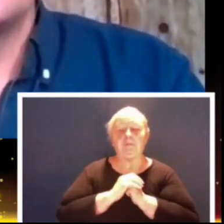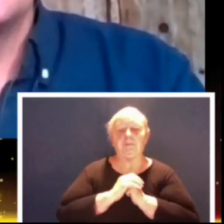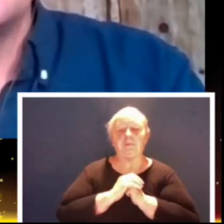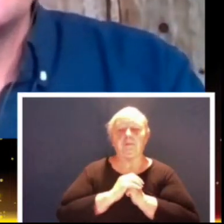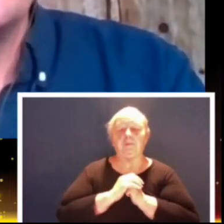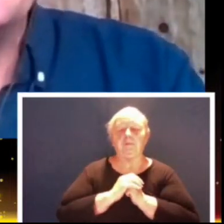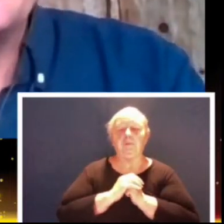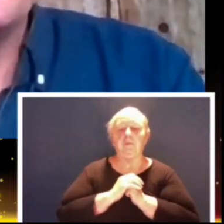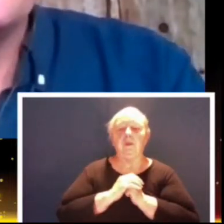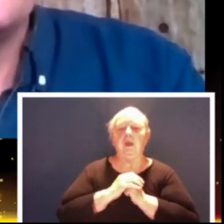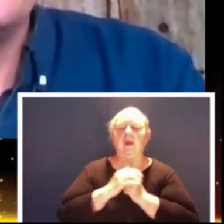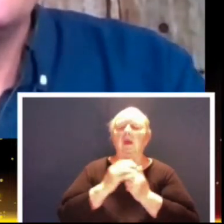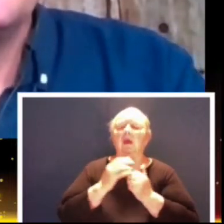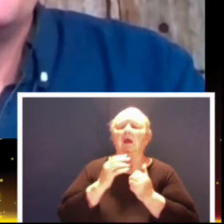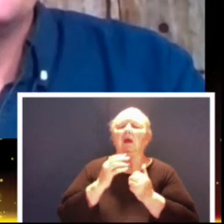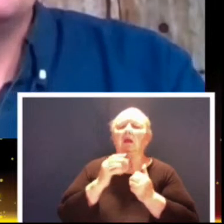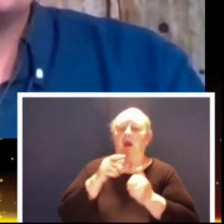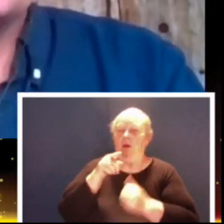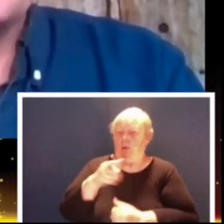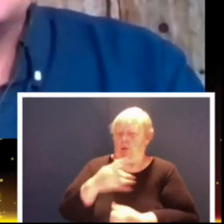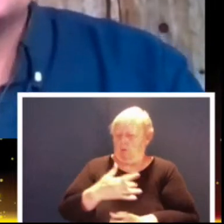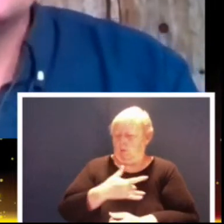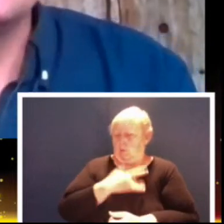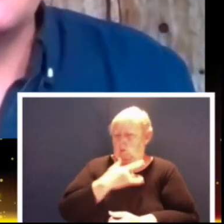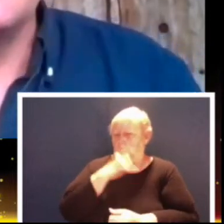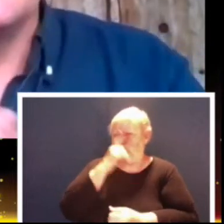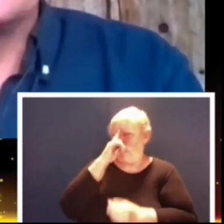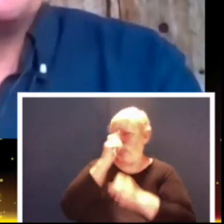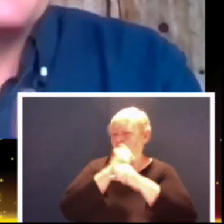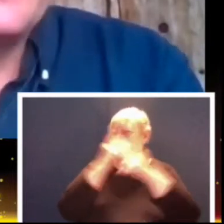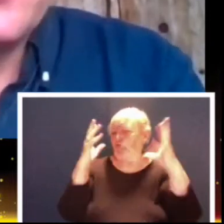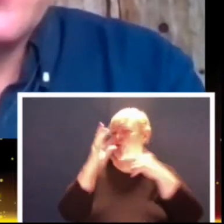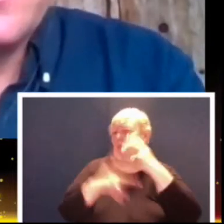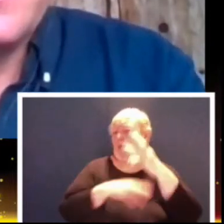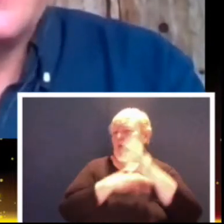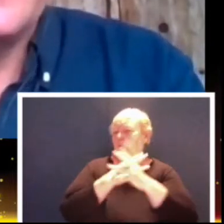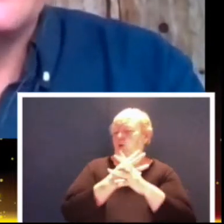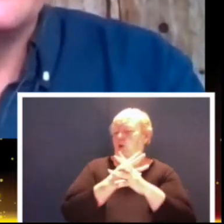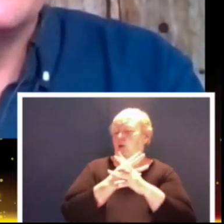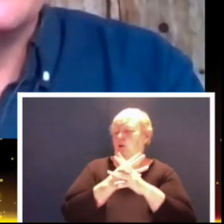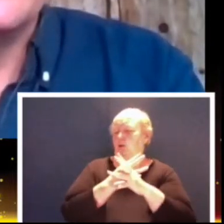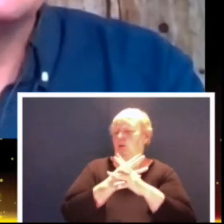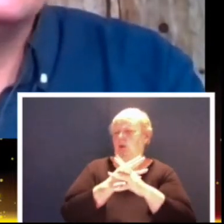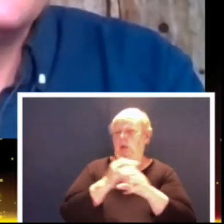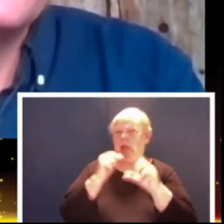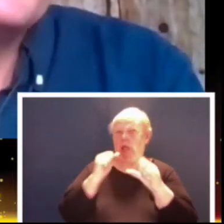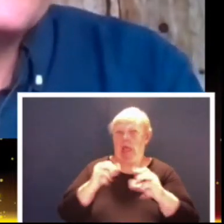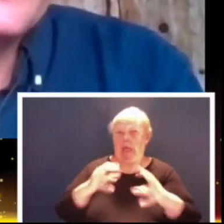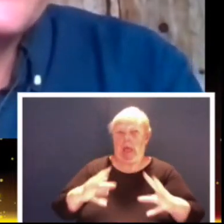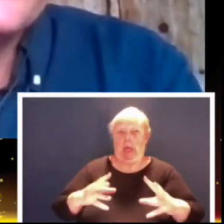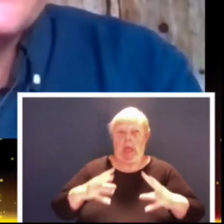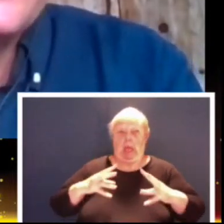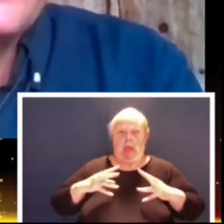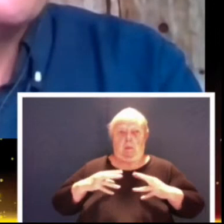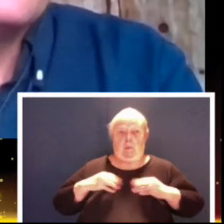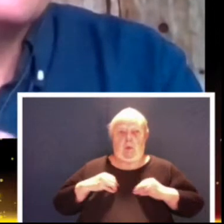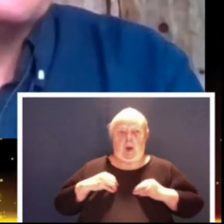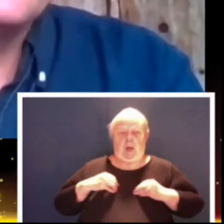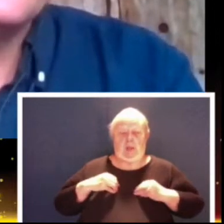in terms of being able to embrace and expand a lived experience of peacefulness?